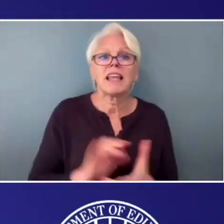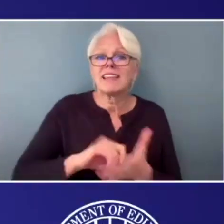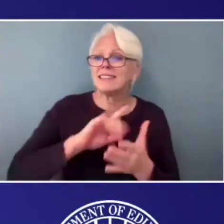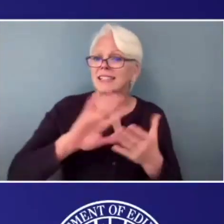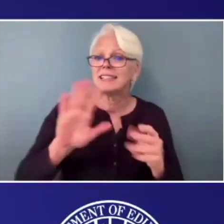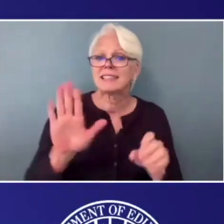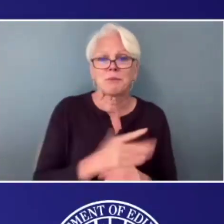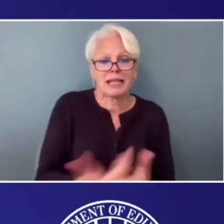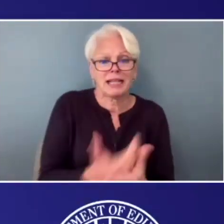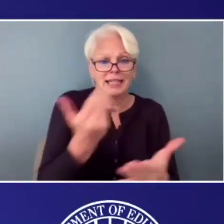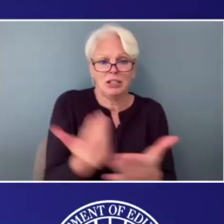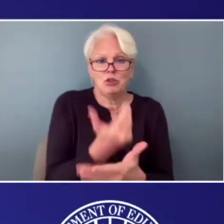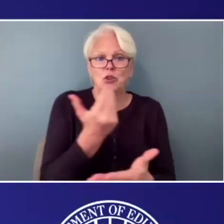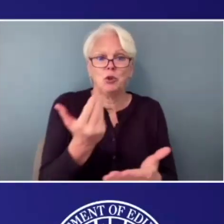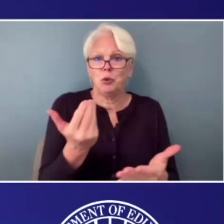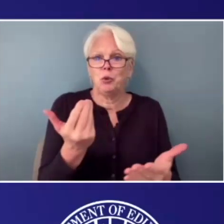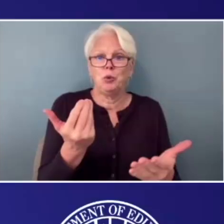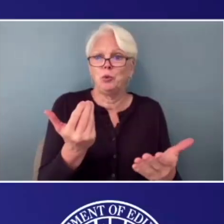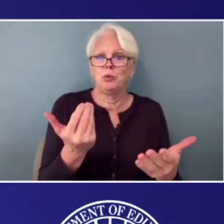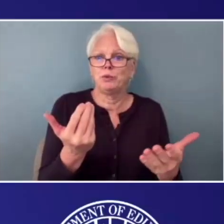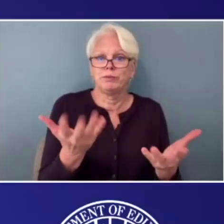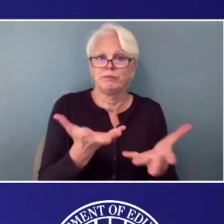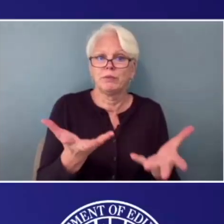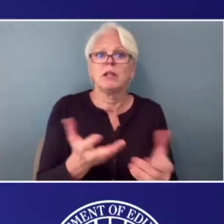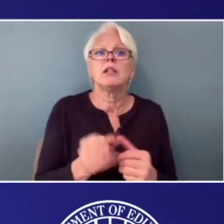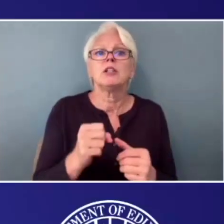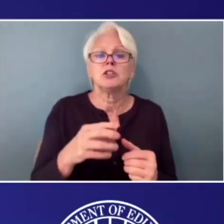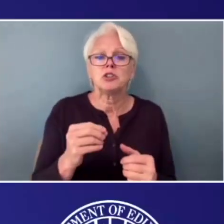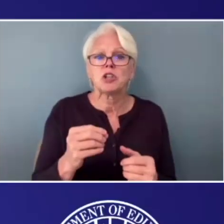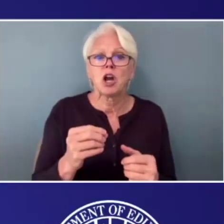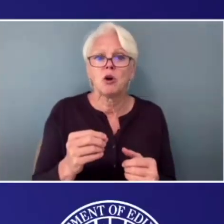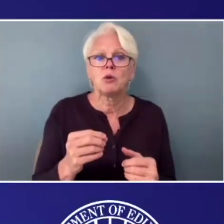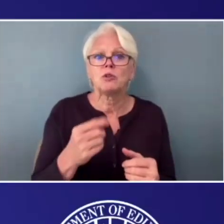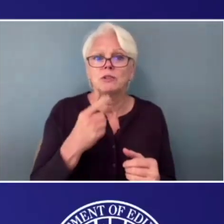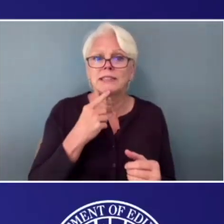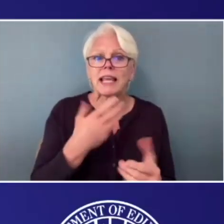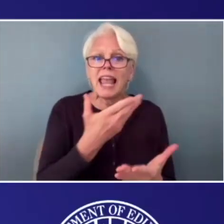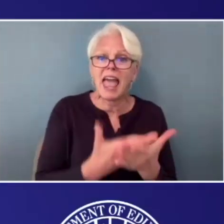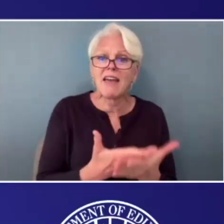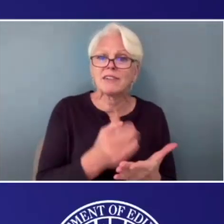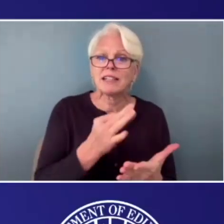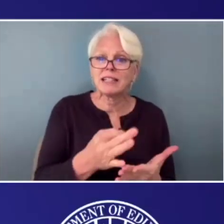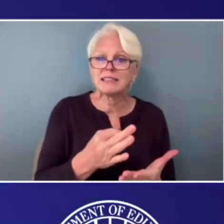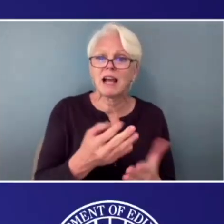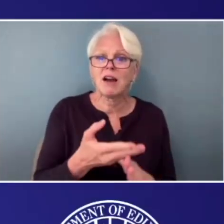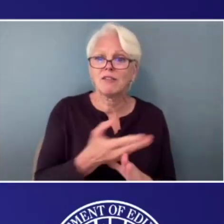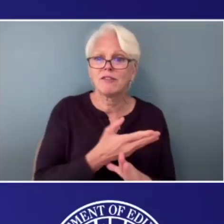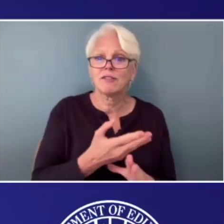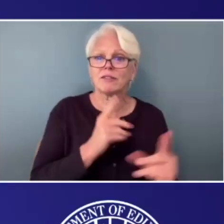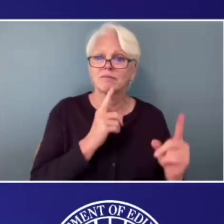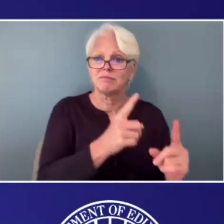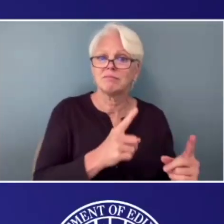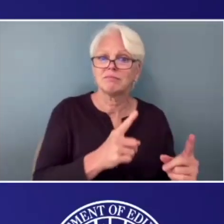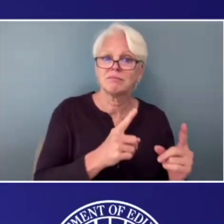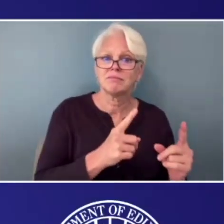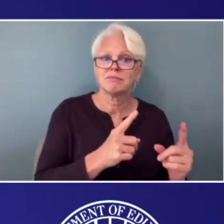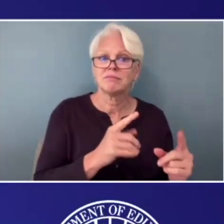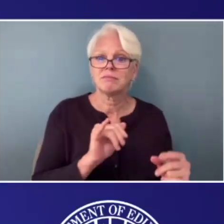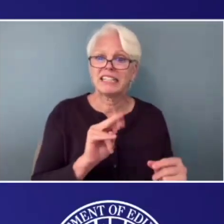So the existence of evidence of intent is, I think, a little bit challenging. I think, Jenna, what we're,